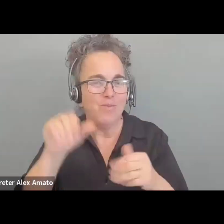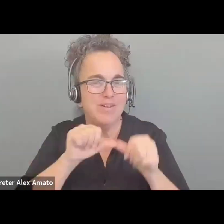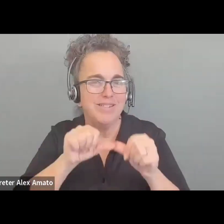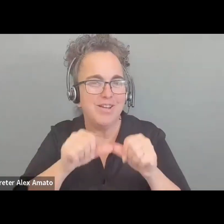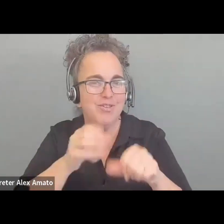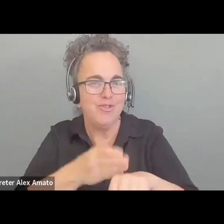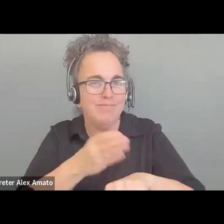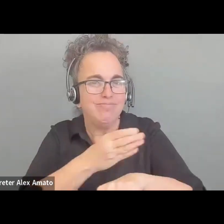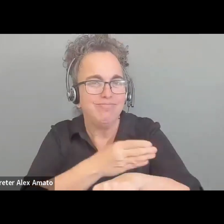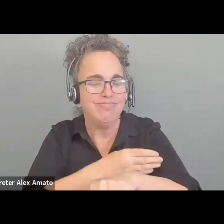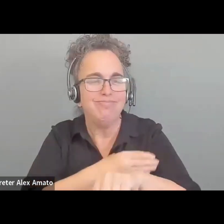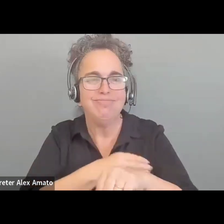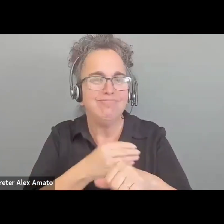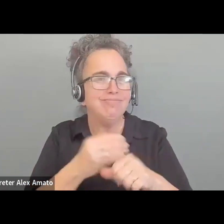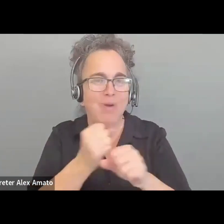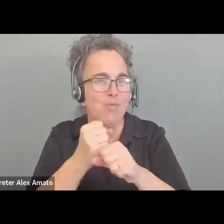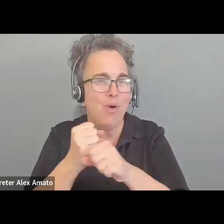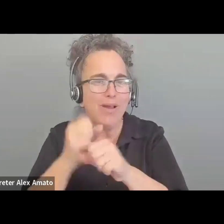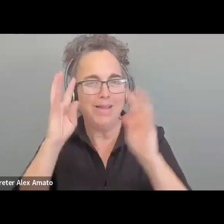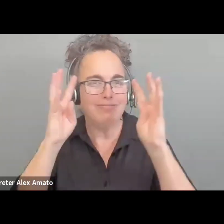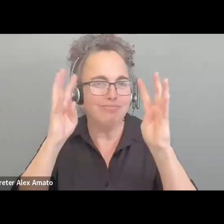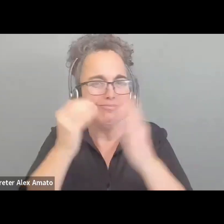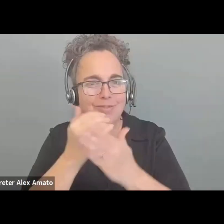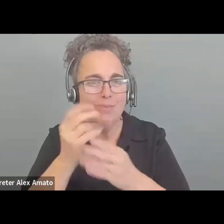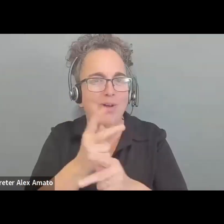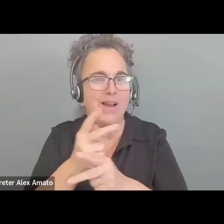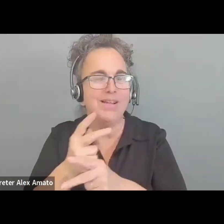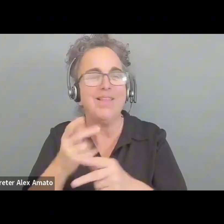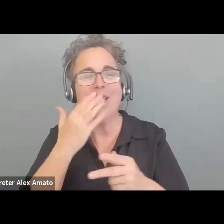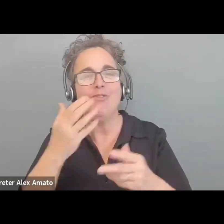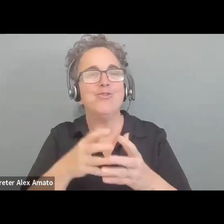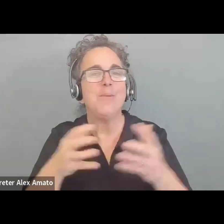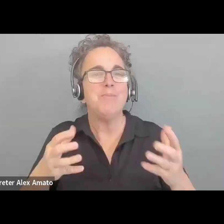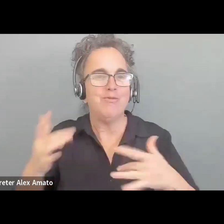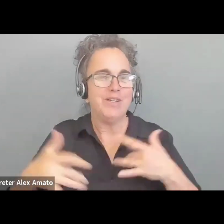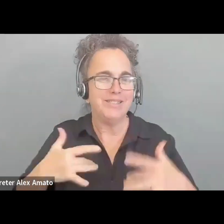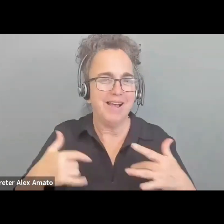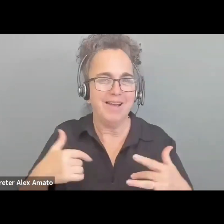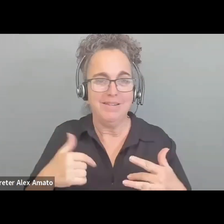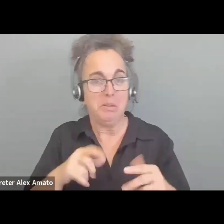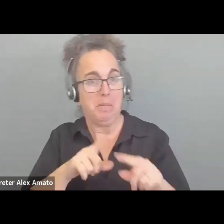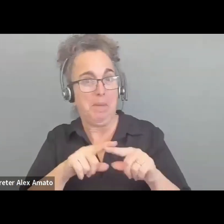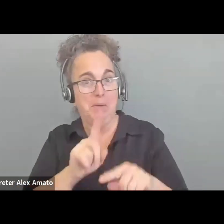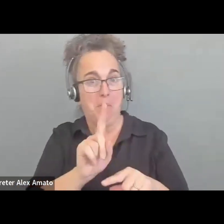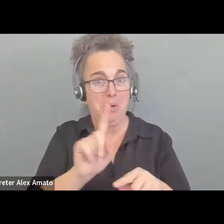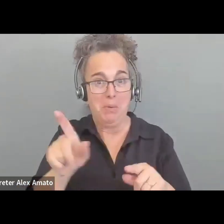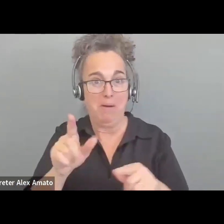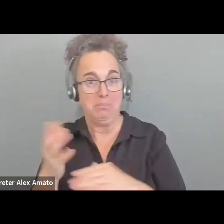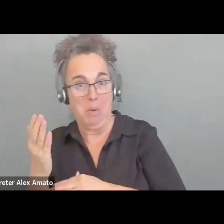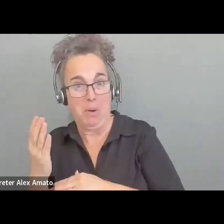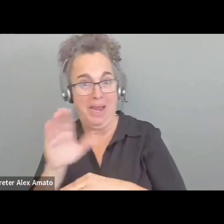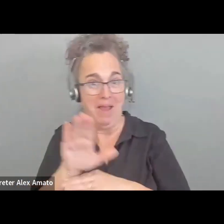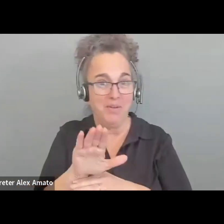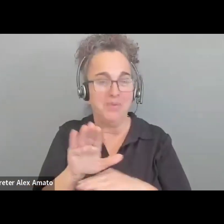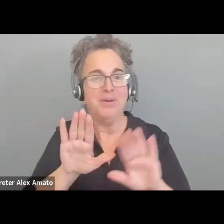So thank you so much again for joining us this morning or this afternoon depending on where you are. And with that,